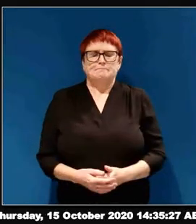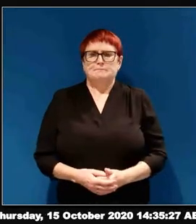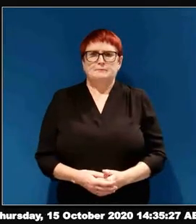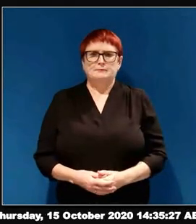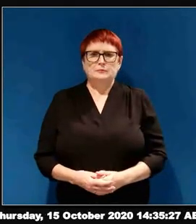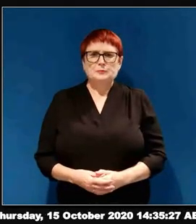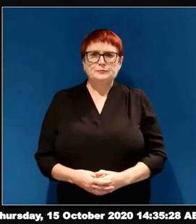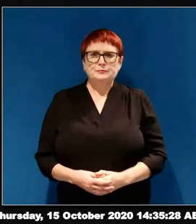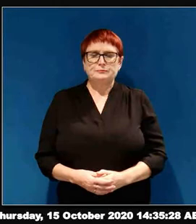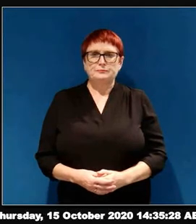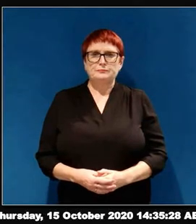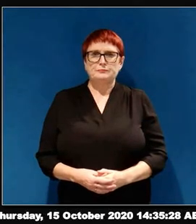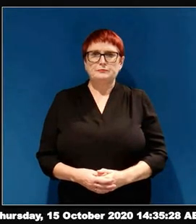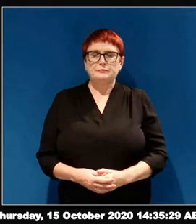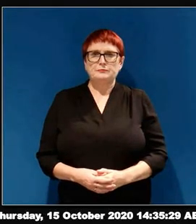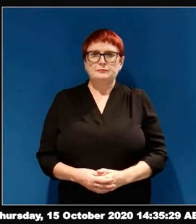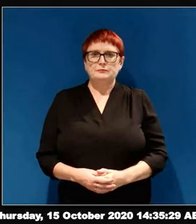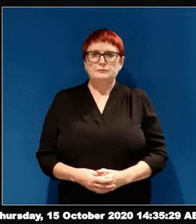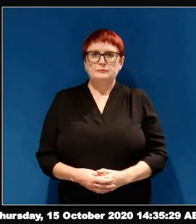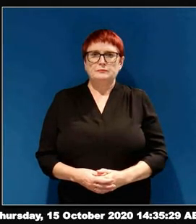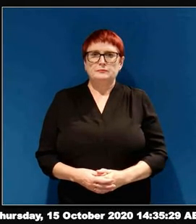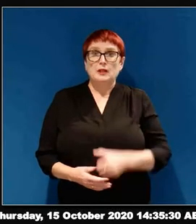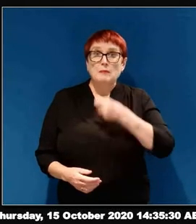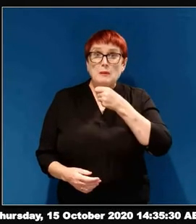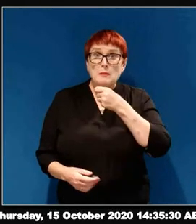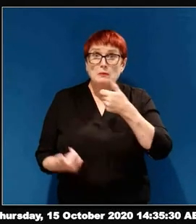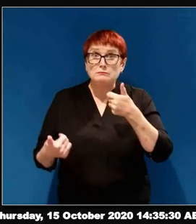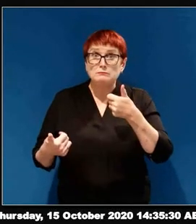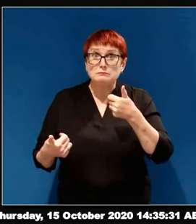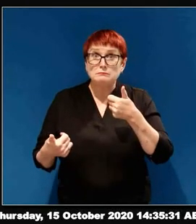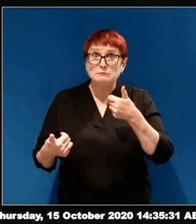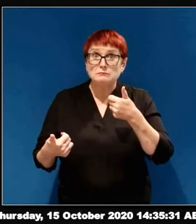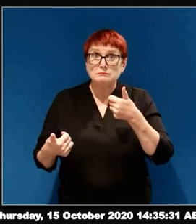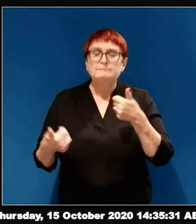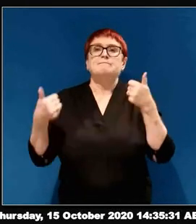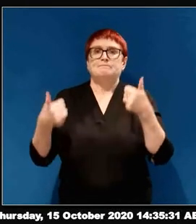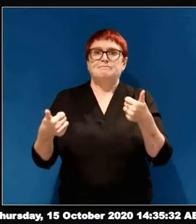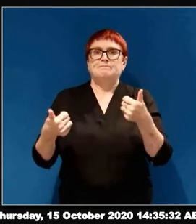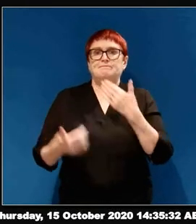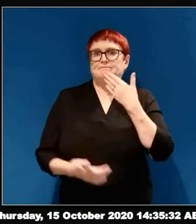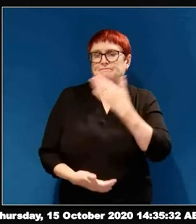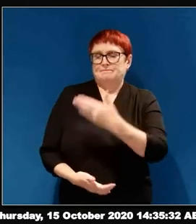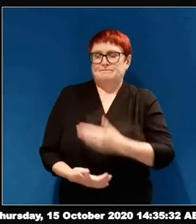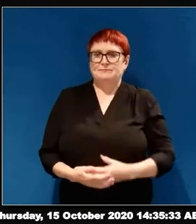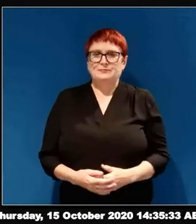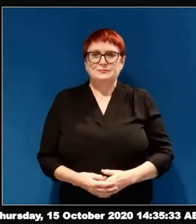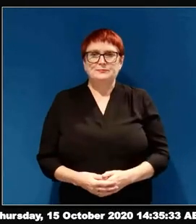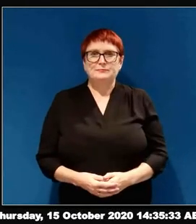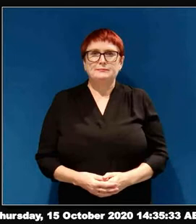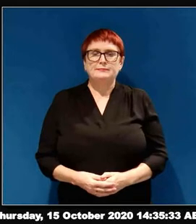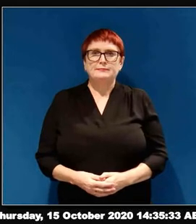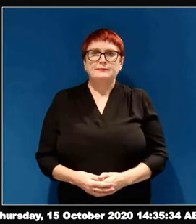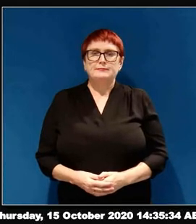Can you hear me now? Yes, thank you. In that case, Dr Mellifont.